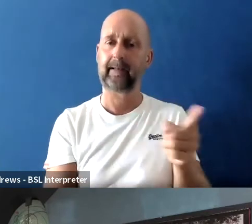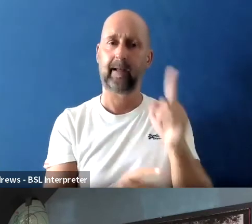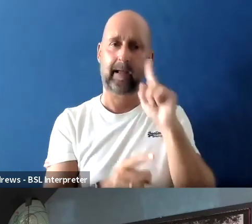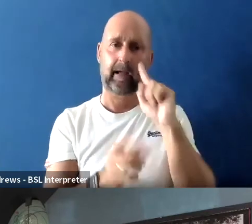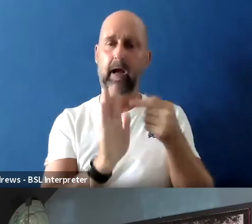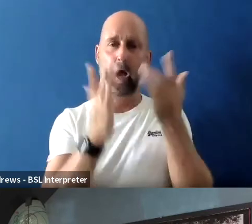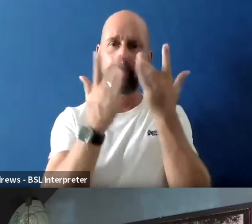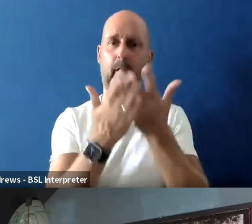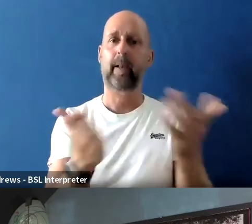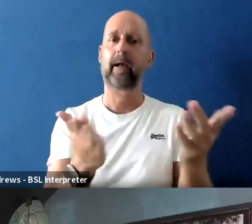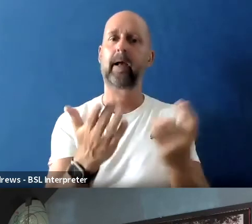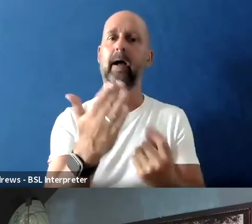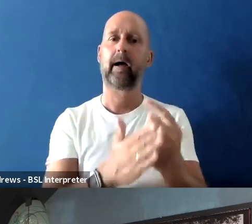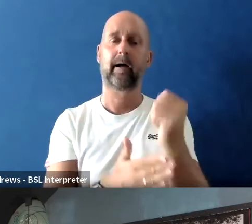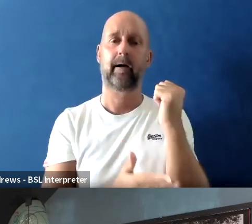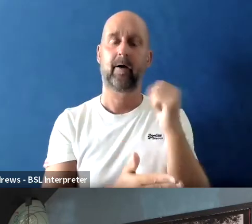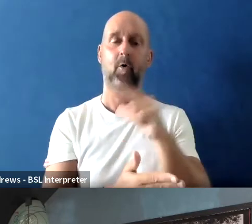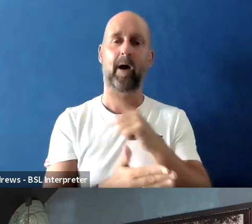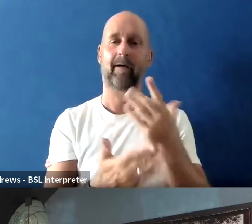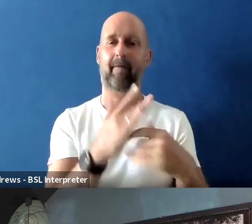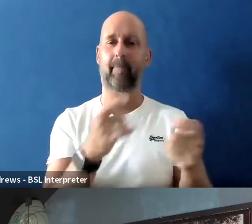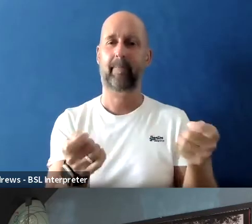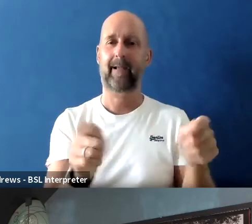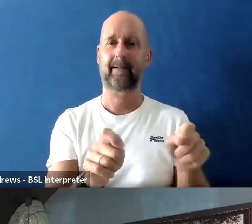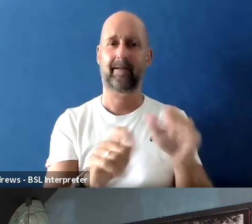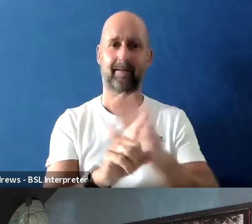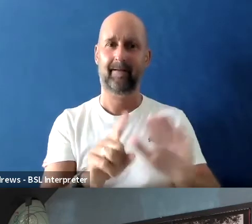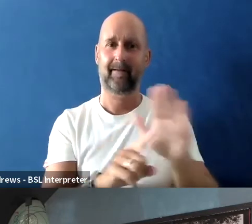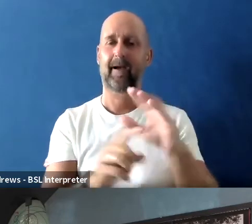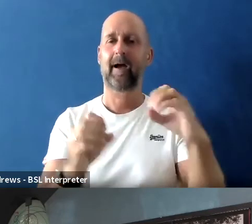that took place in the midst of the pandemic across the streets of Bristol last year.